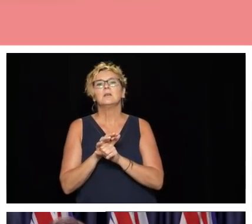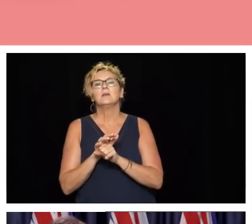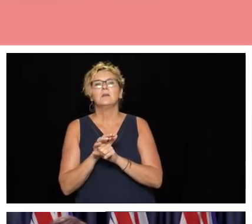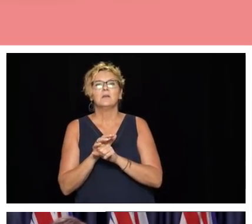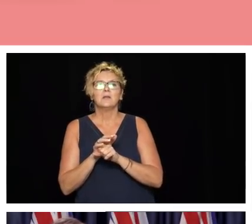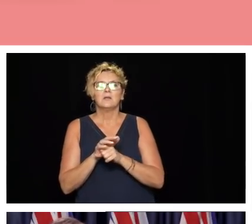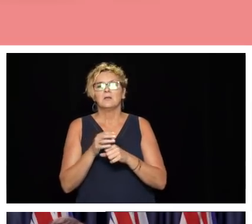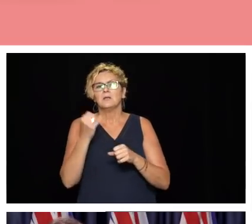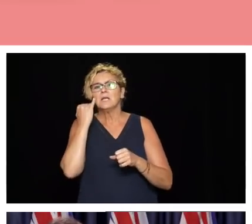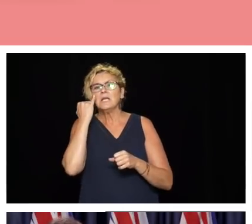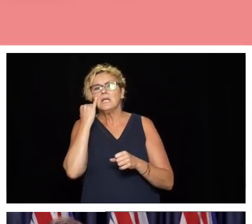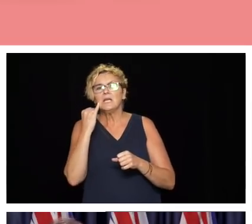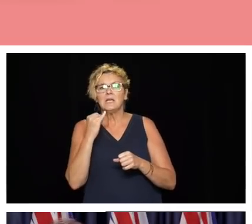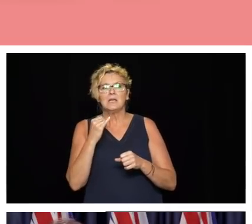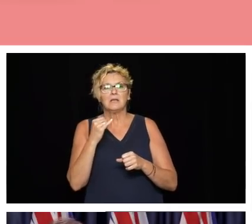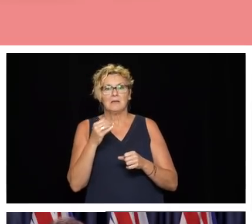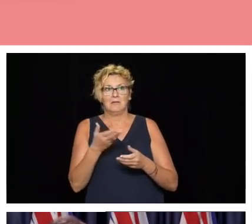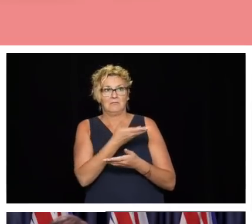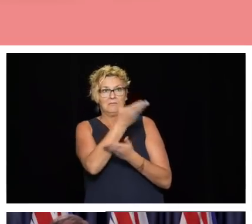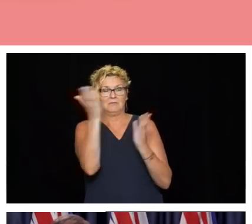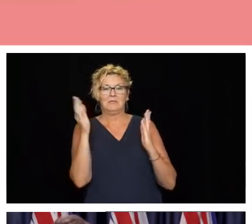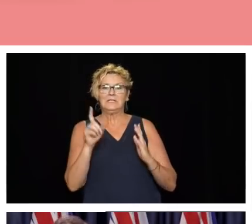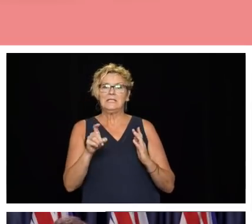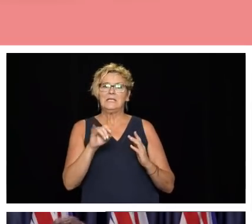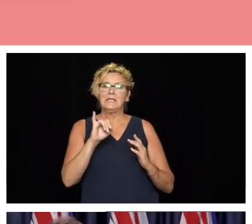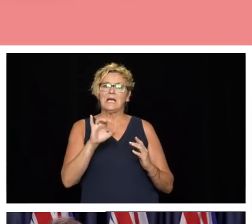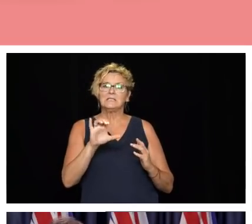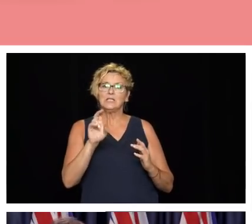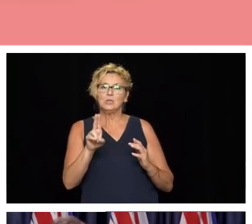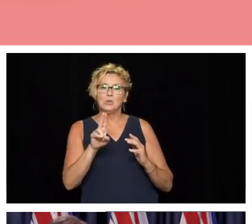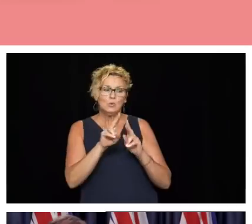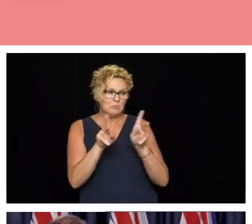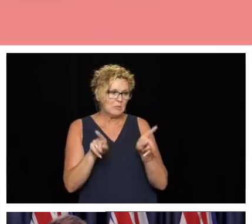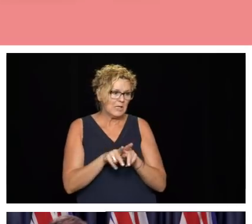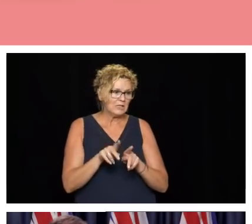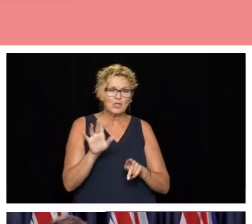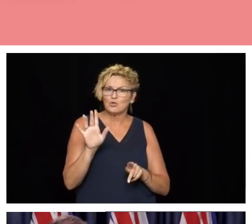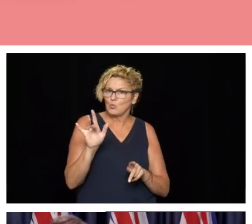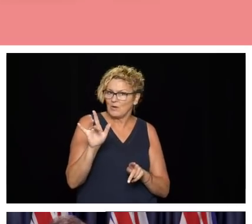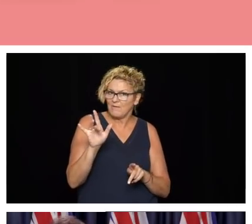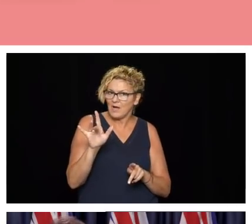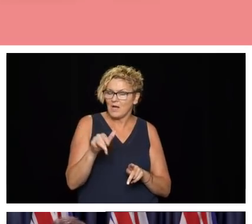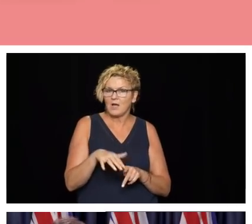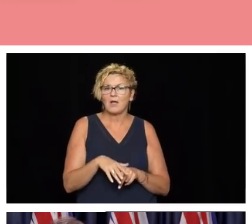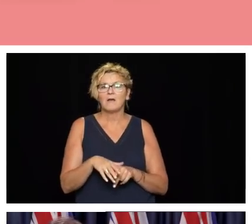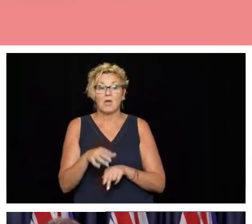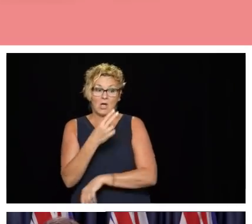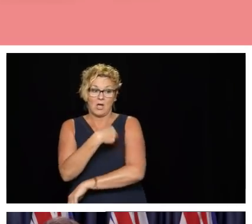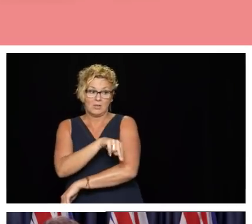A low COVID-19 case scenario, this measures the situation in June, low numbers of daily new cases and admissions, representing a minimum